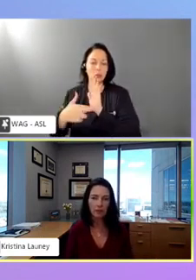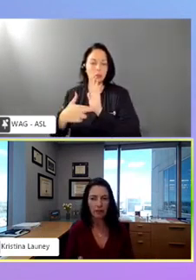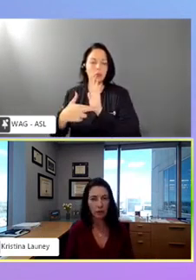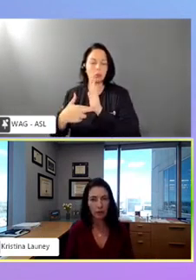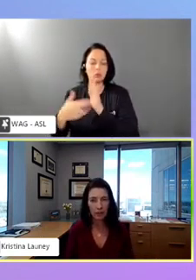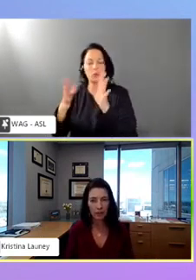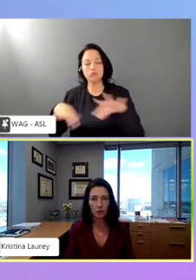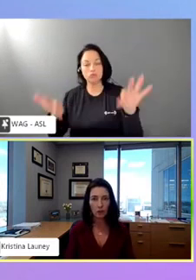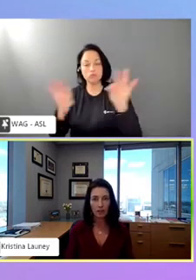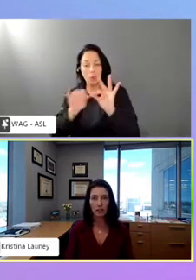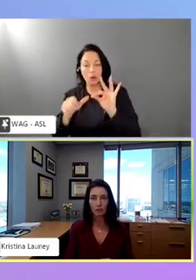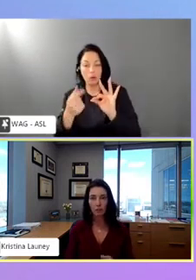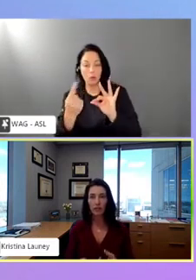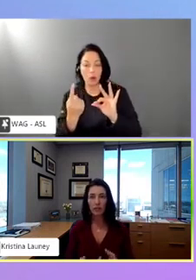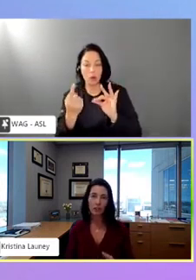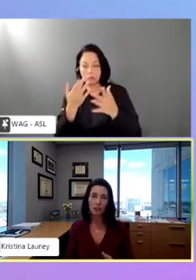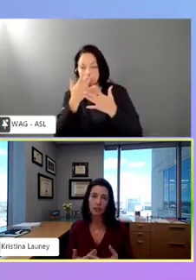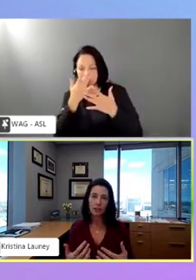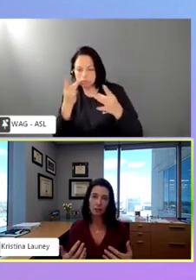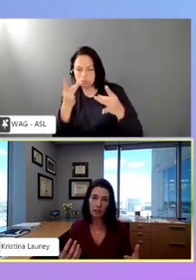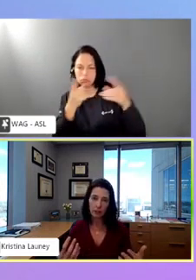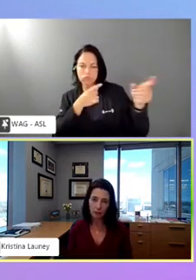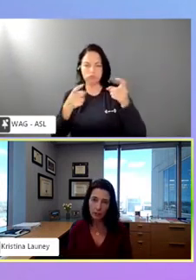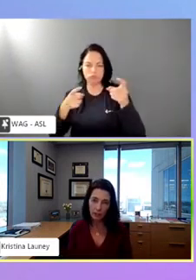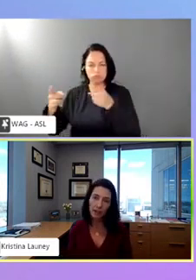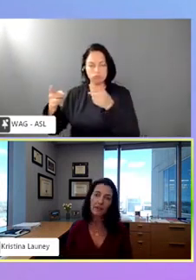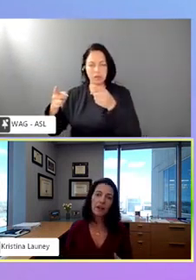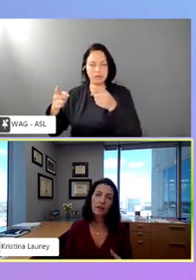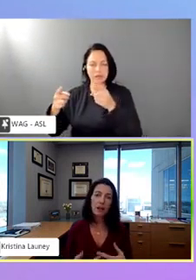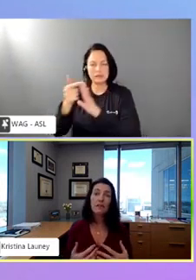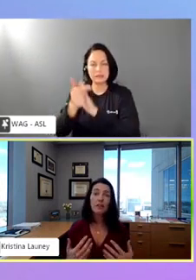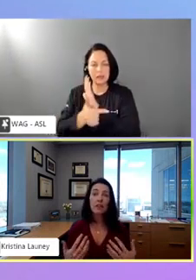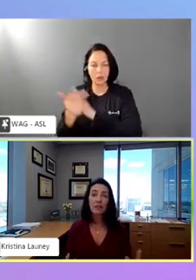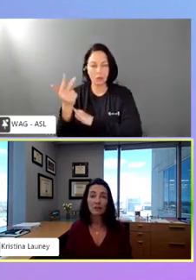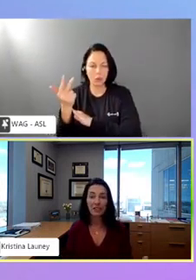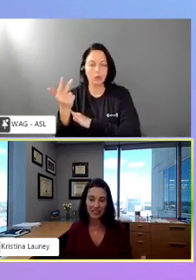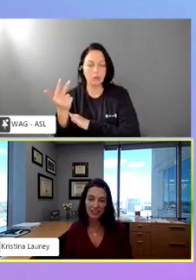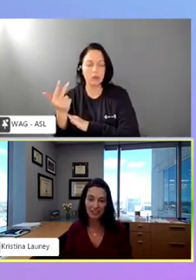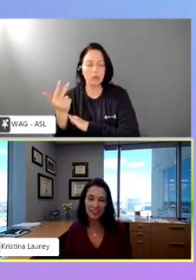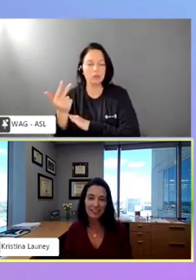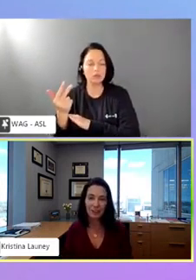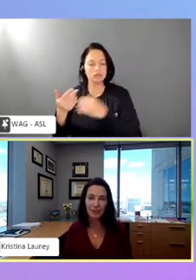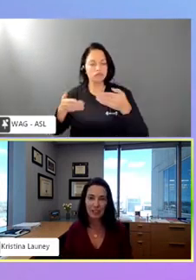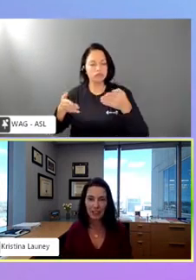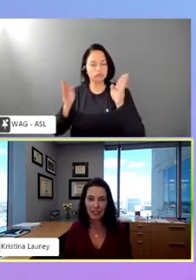title 3, which does apply to the businesses and will follow in a similar form. It's really important that for